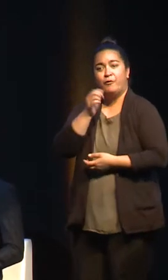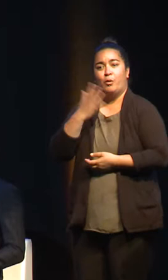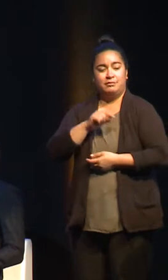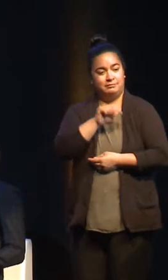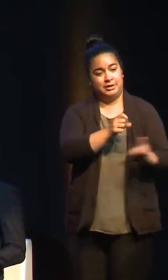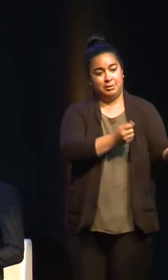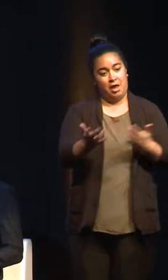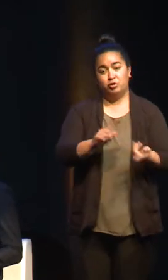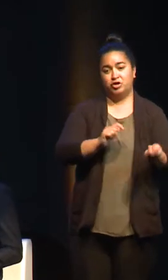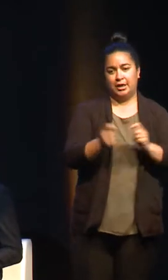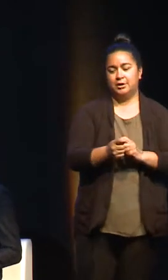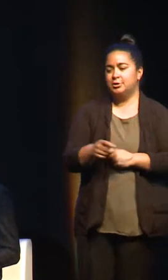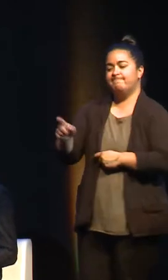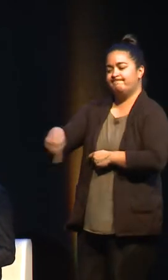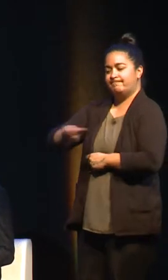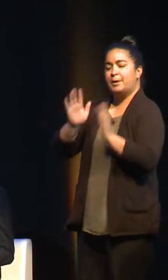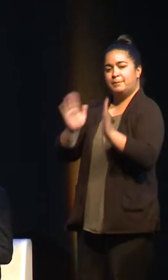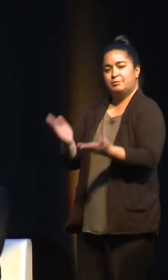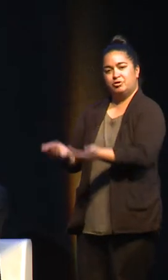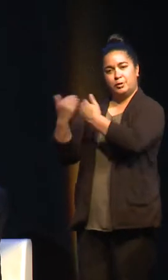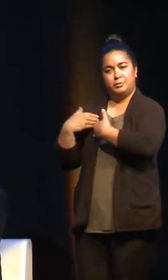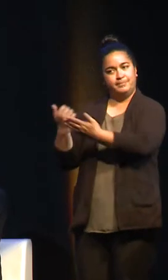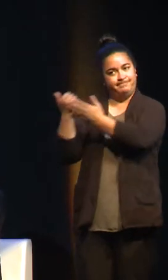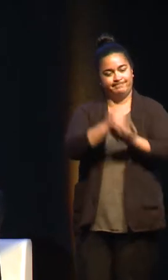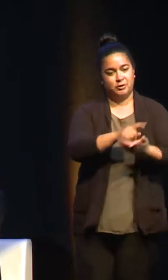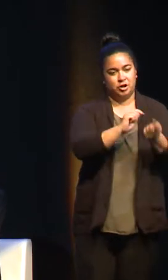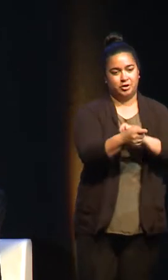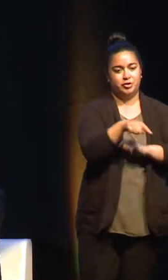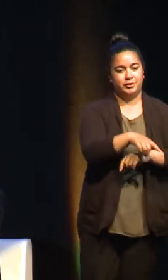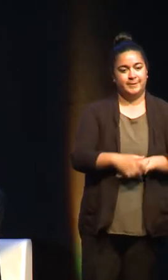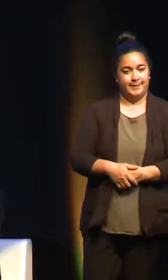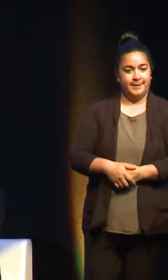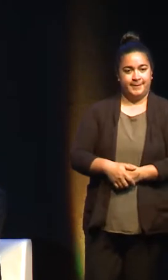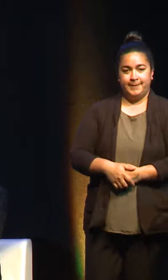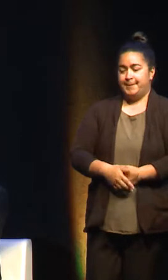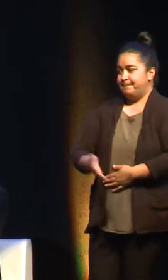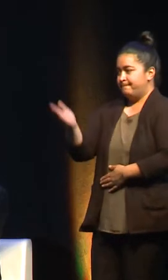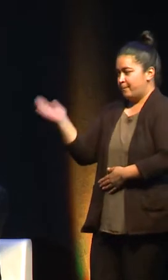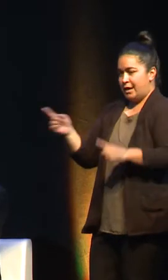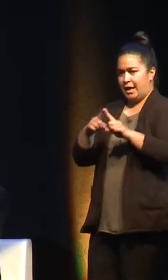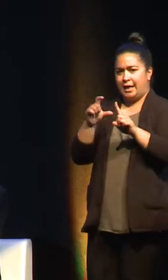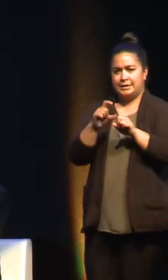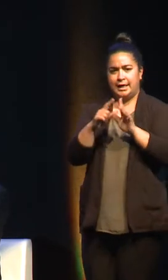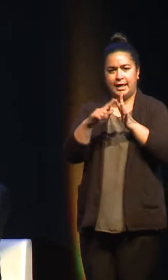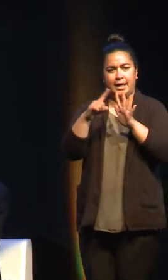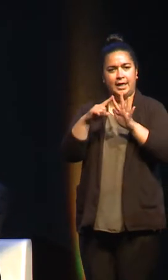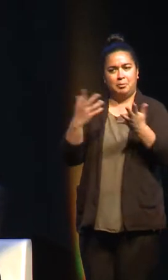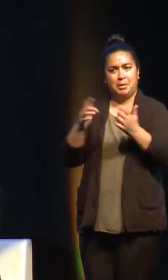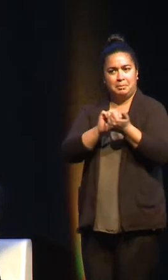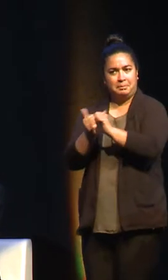we have to take some responsibility for supporting them. Jehan: Eddie what about partnerships? How do we acknowledge and draw? We talked yesterday